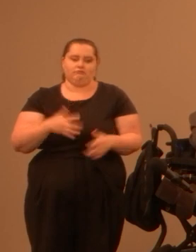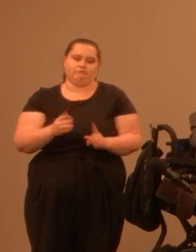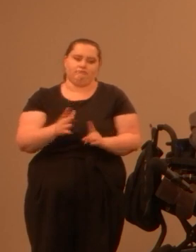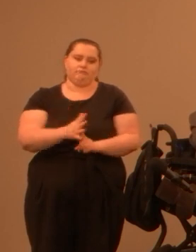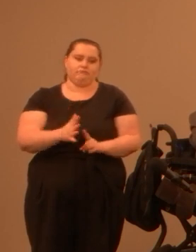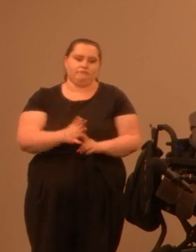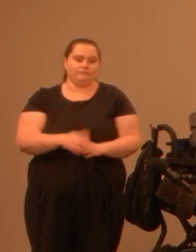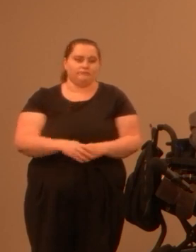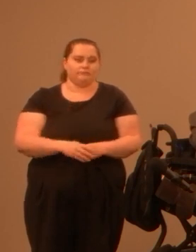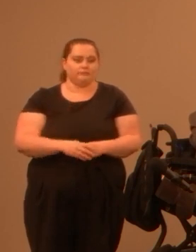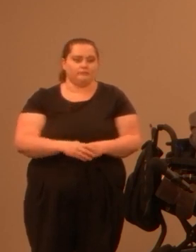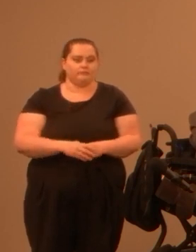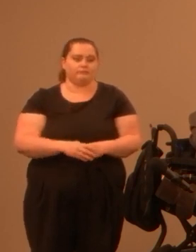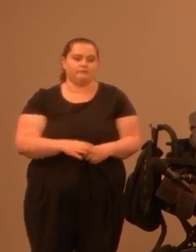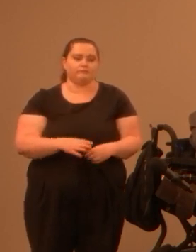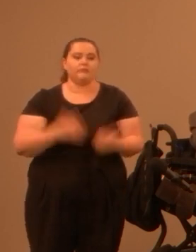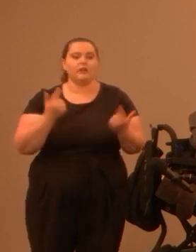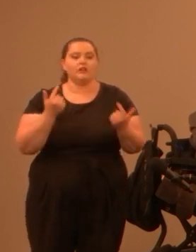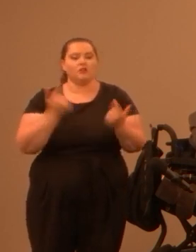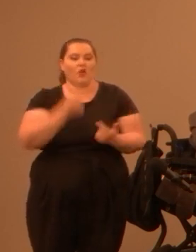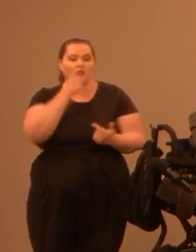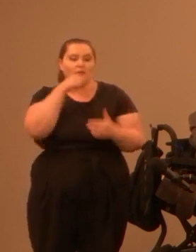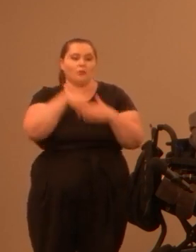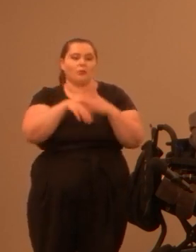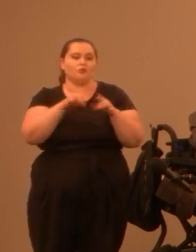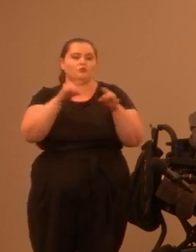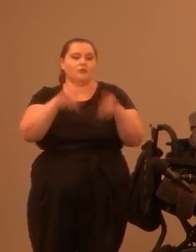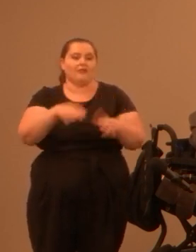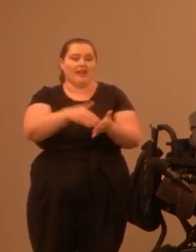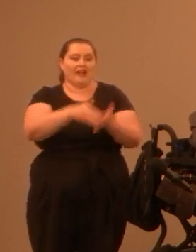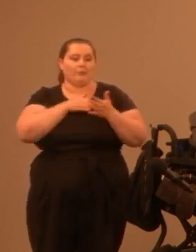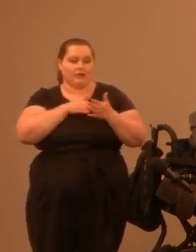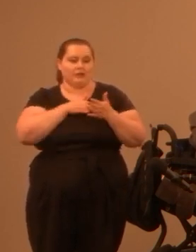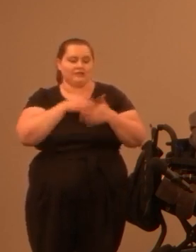a lot of people in Australia who have helped us get along, so I really